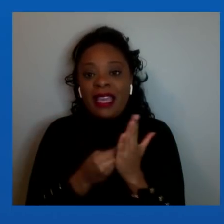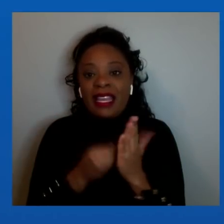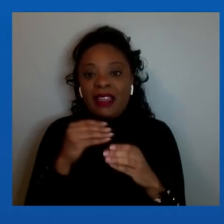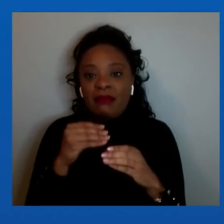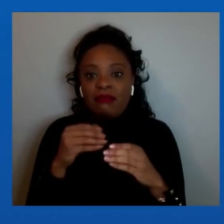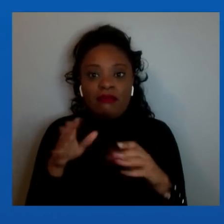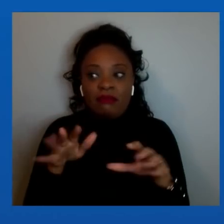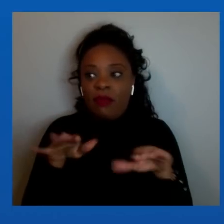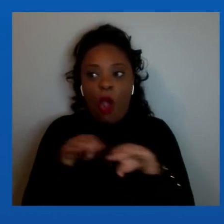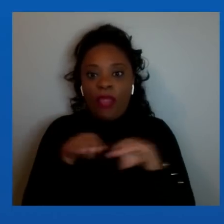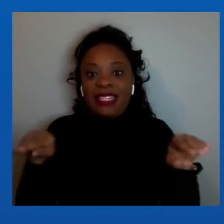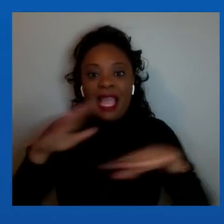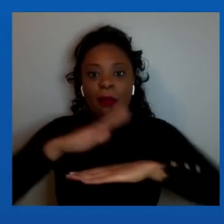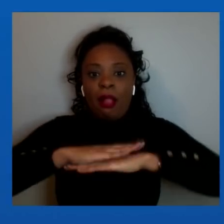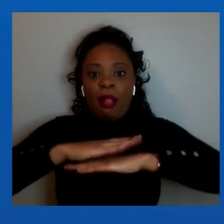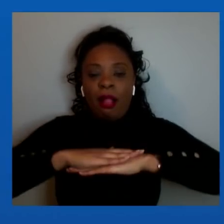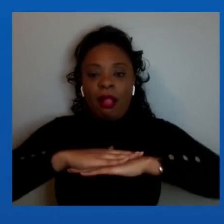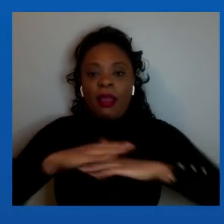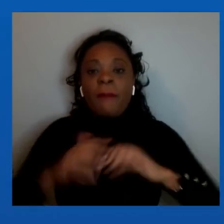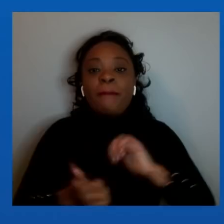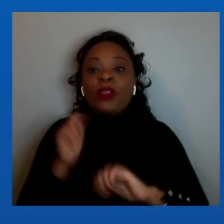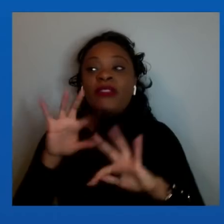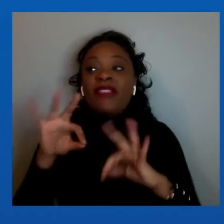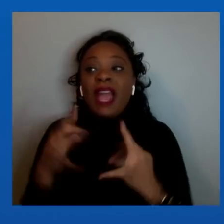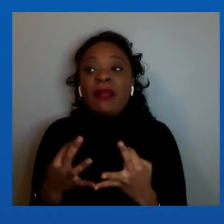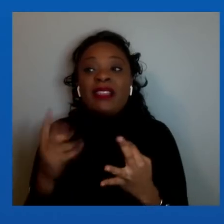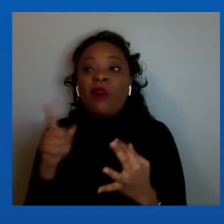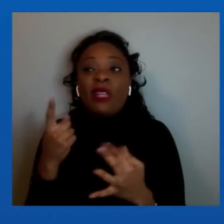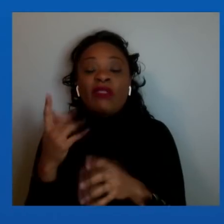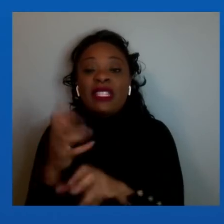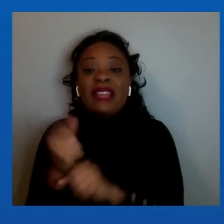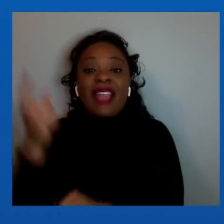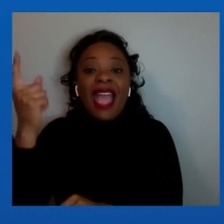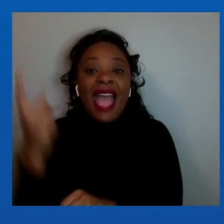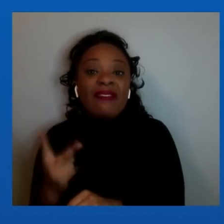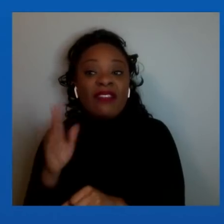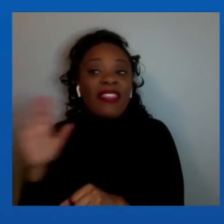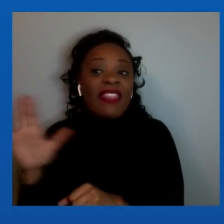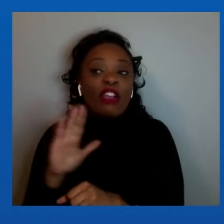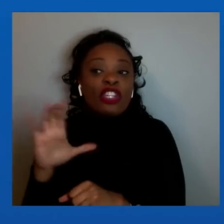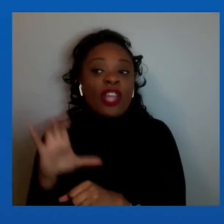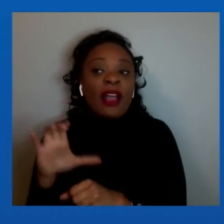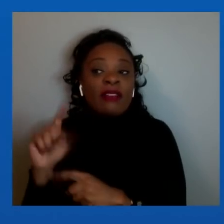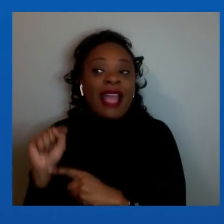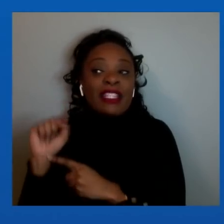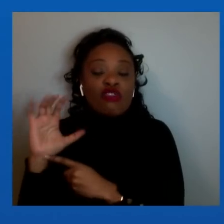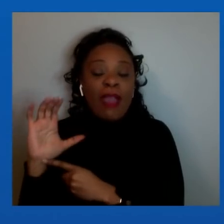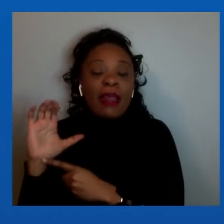Most families have only received half of their child tax credit or even less.